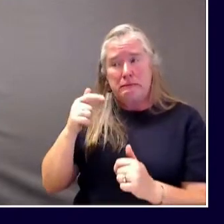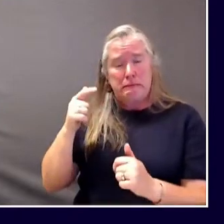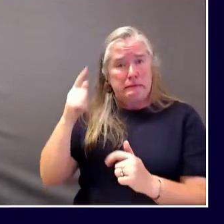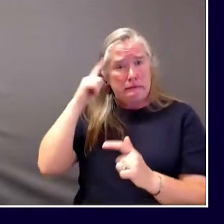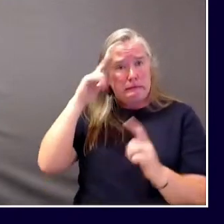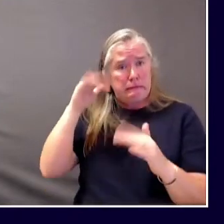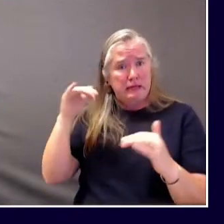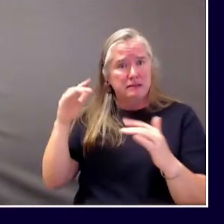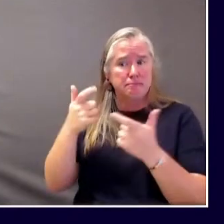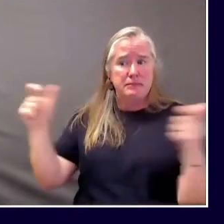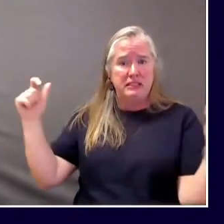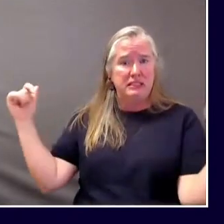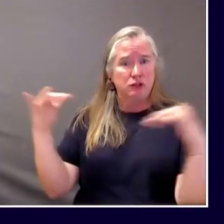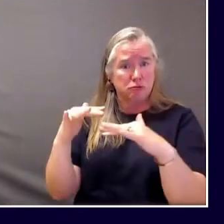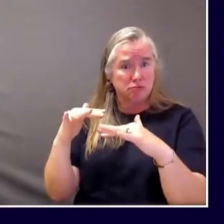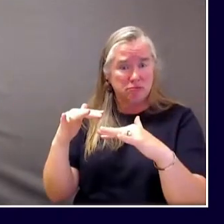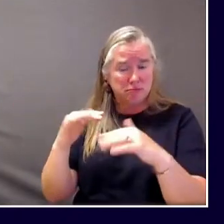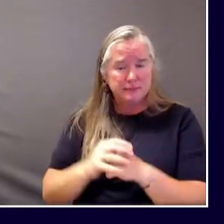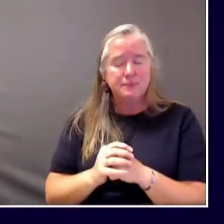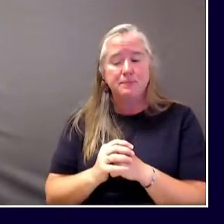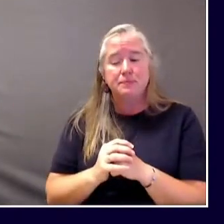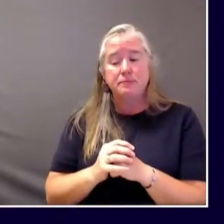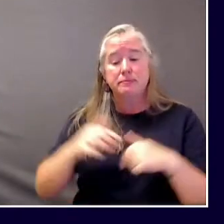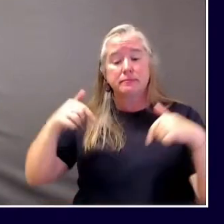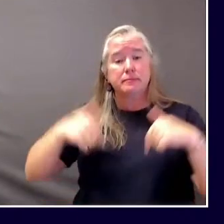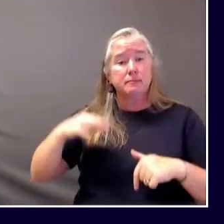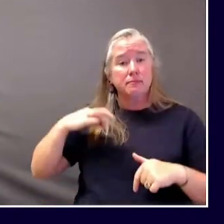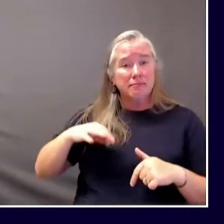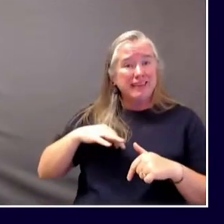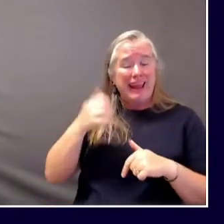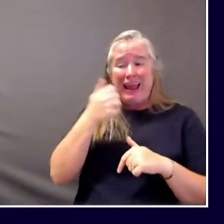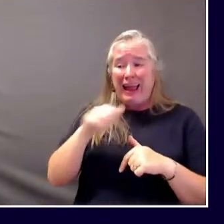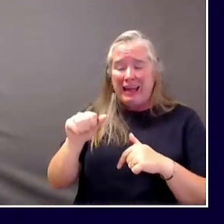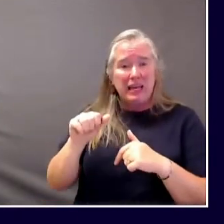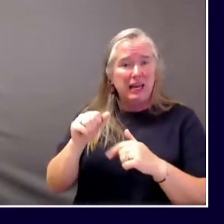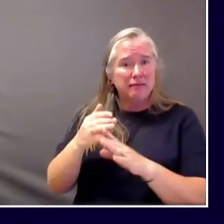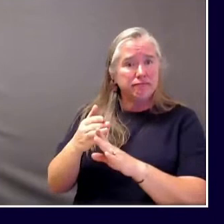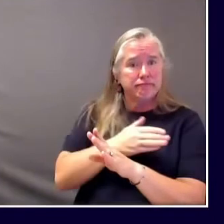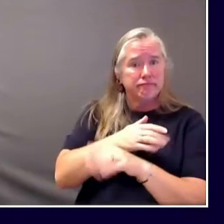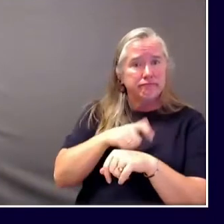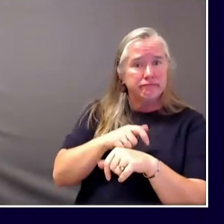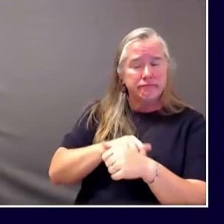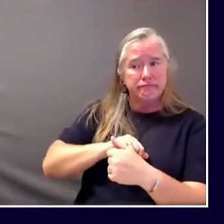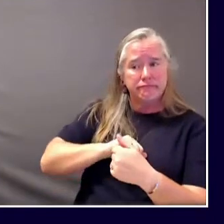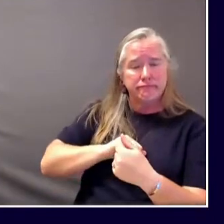the state doing anything